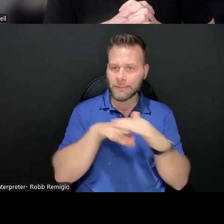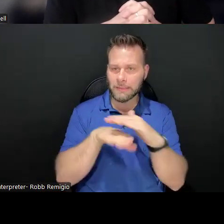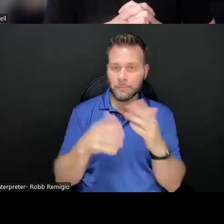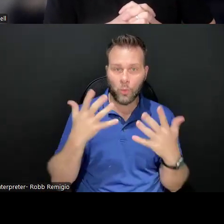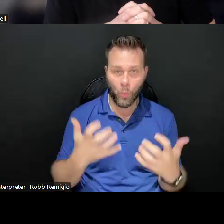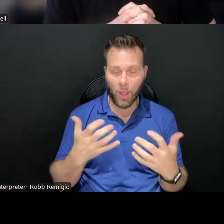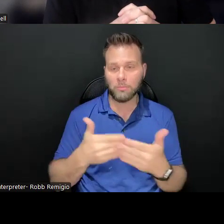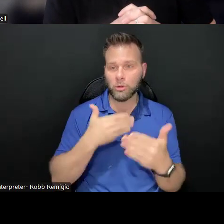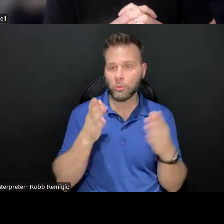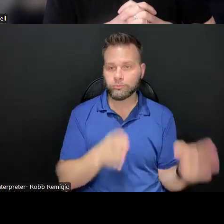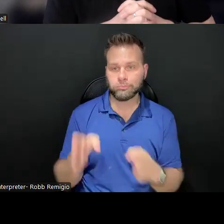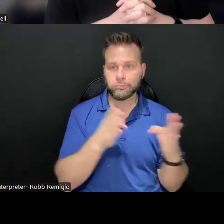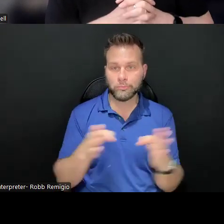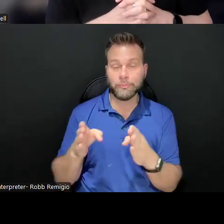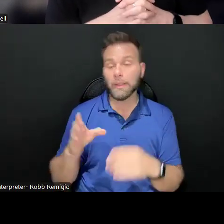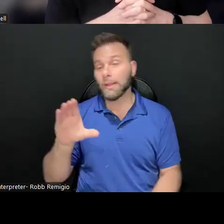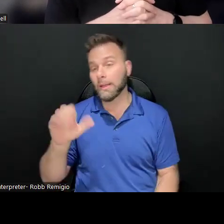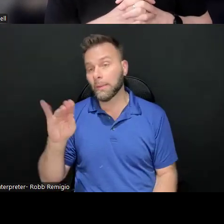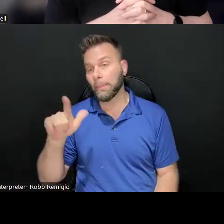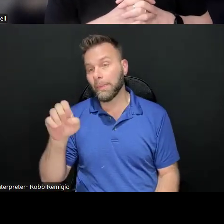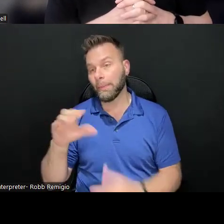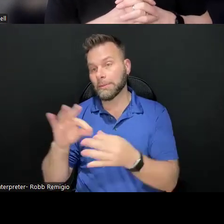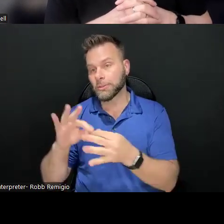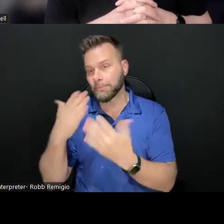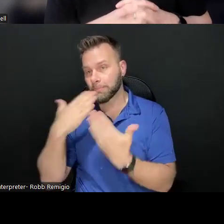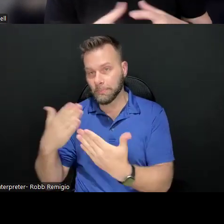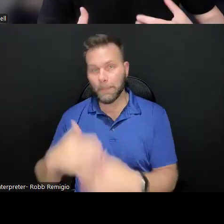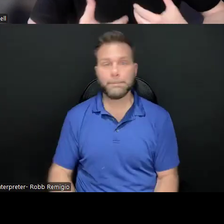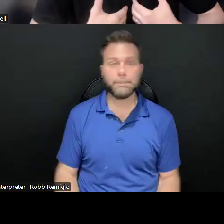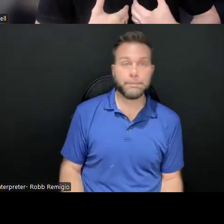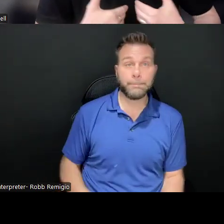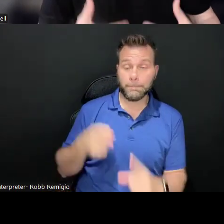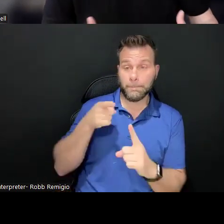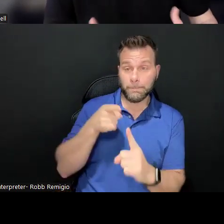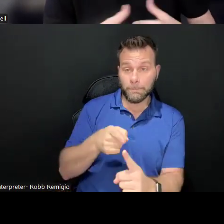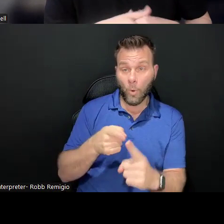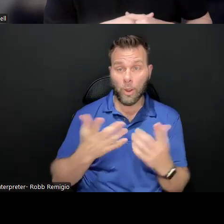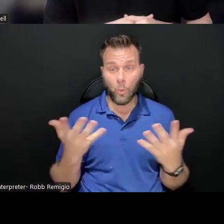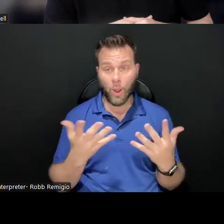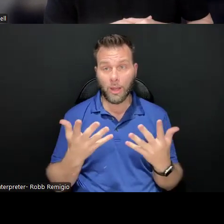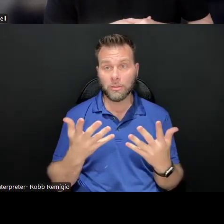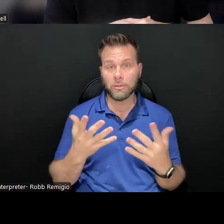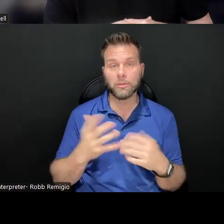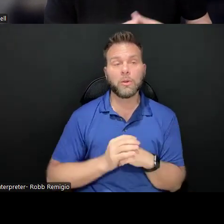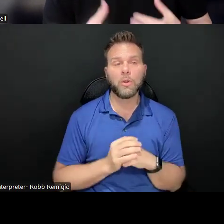This is something that was mentioned by Camille, and thank Basically we expect no